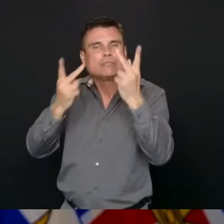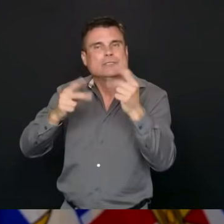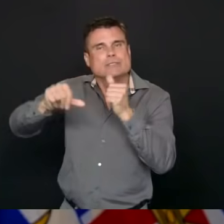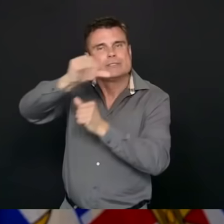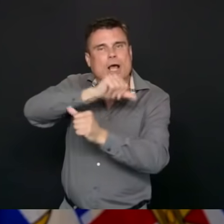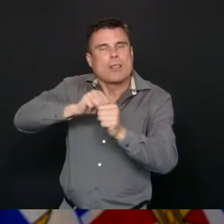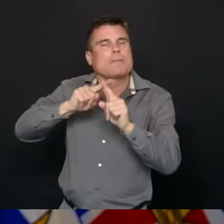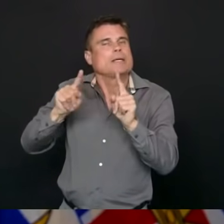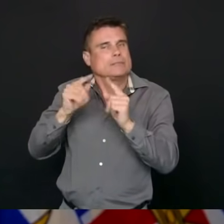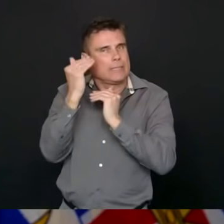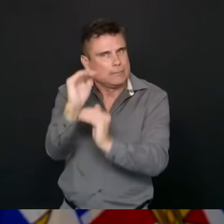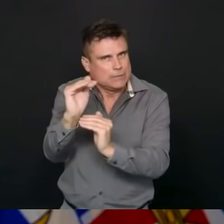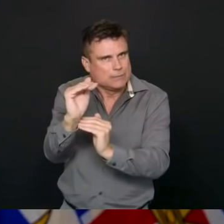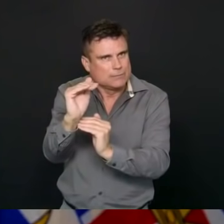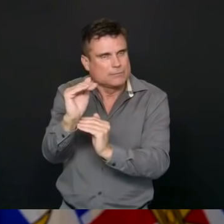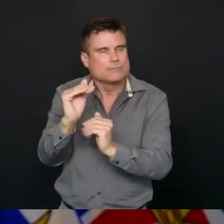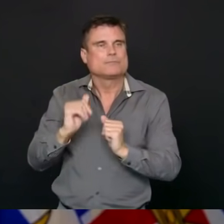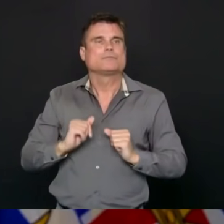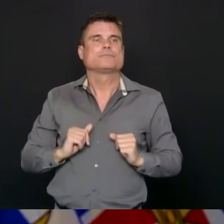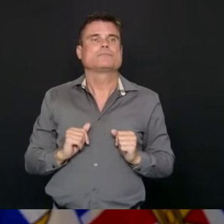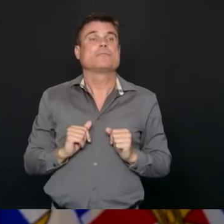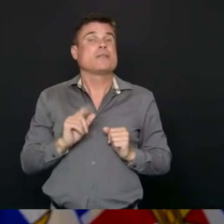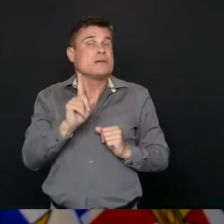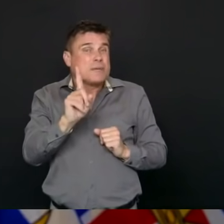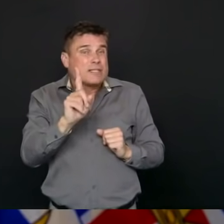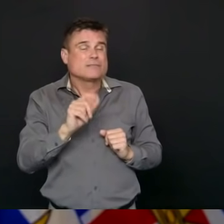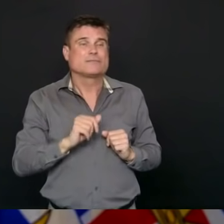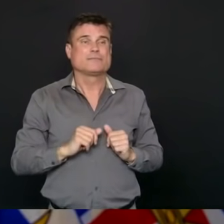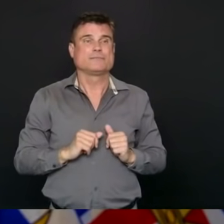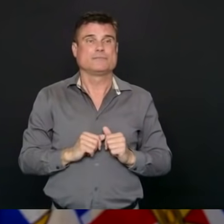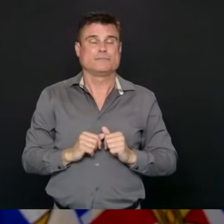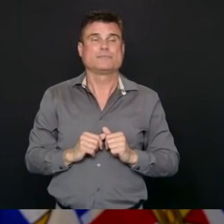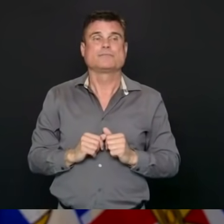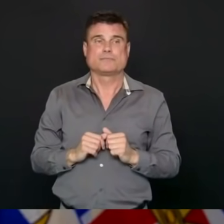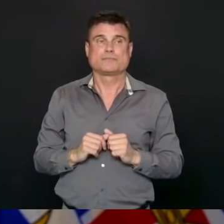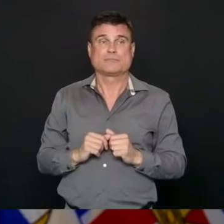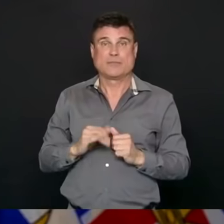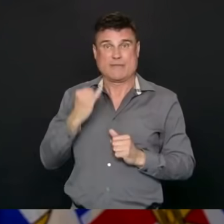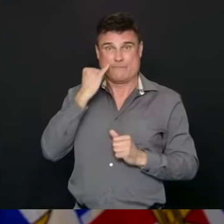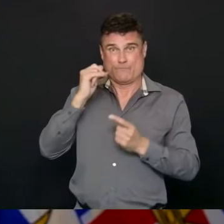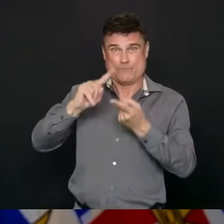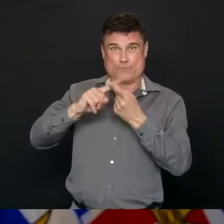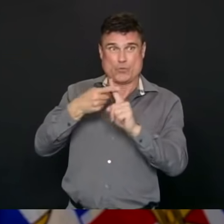Absolutely hug your grandparents if they are your people. Hug your friends if you haven't